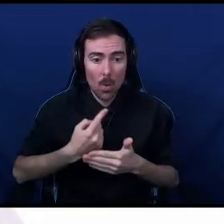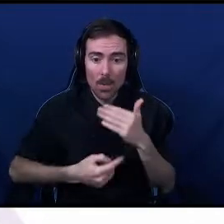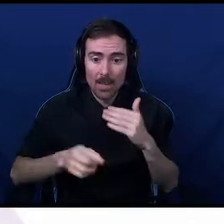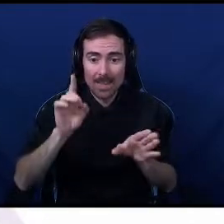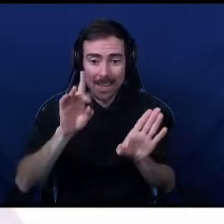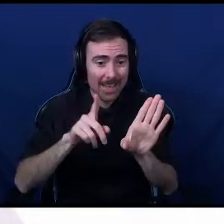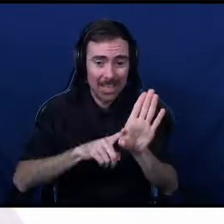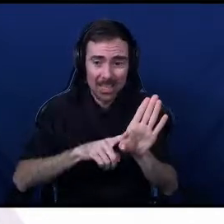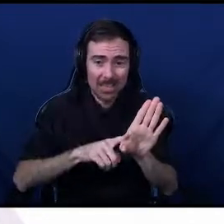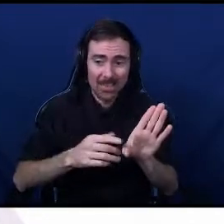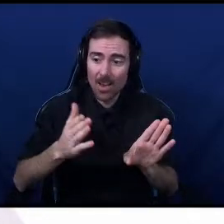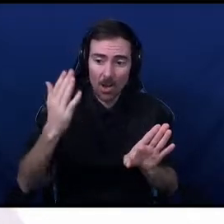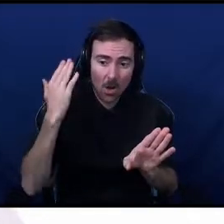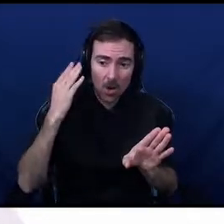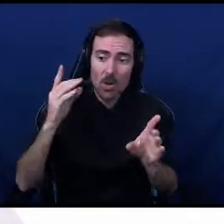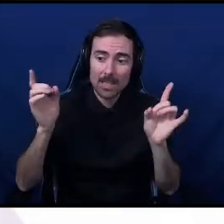shapes and body sizes. Crazy thought.